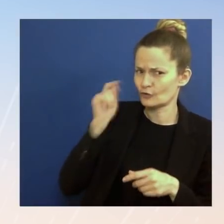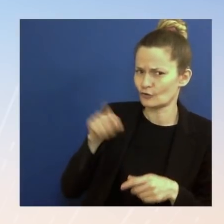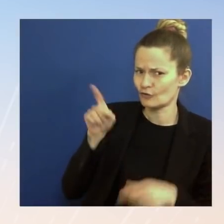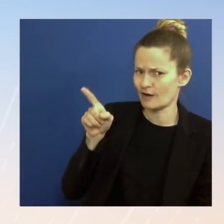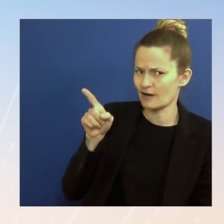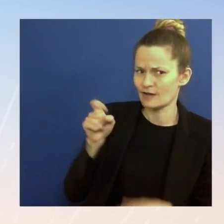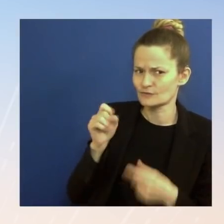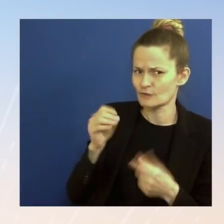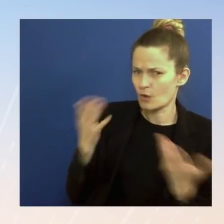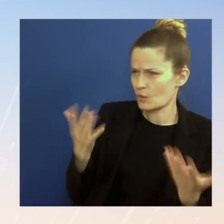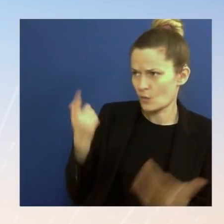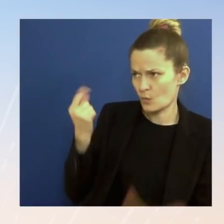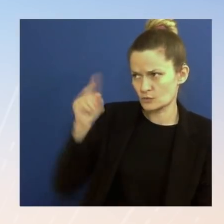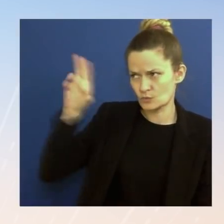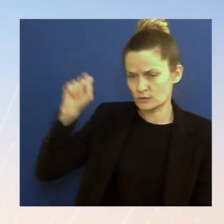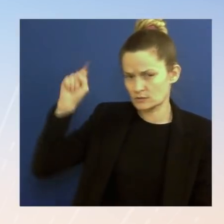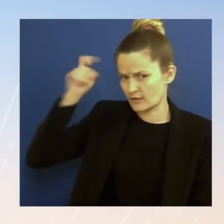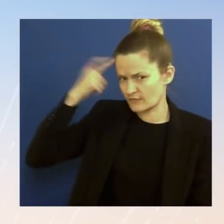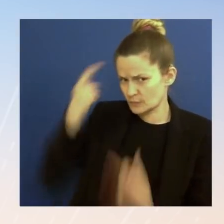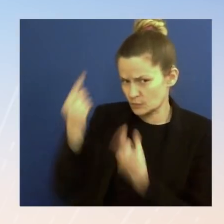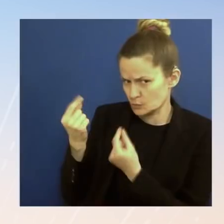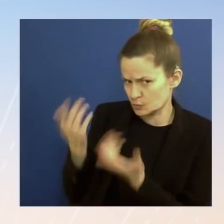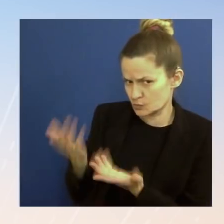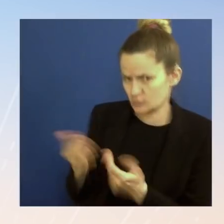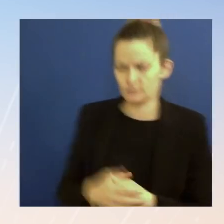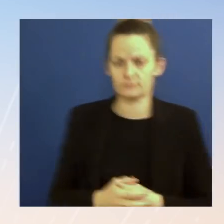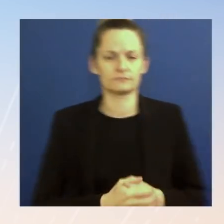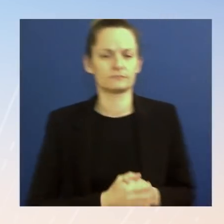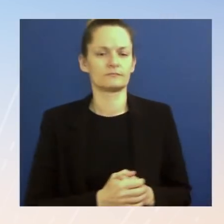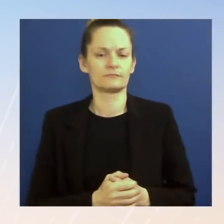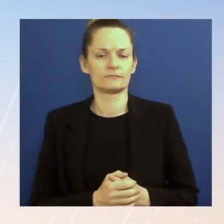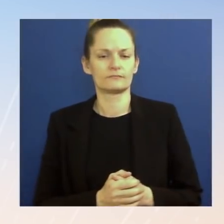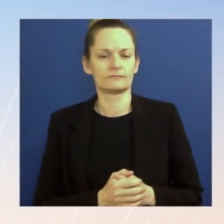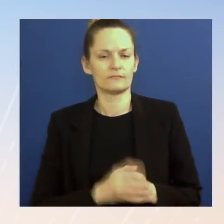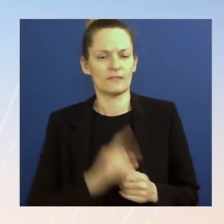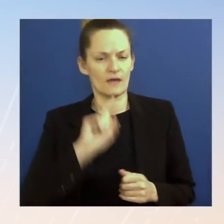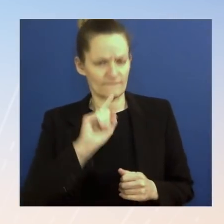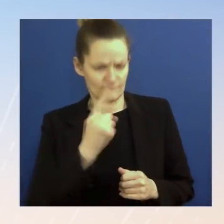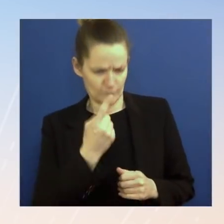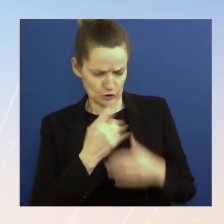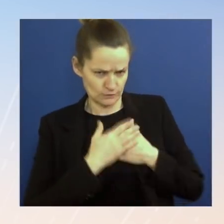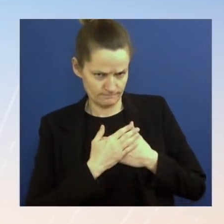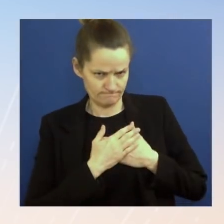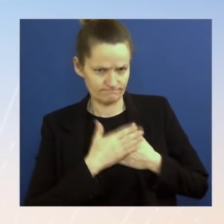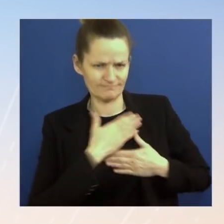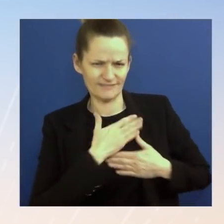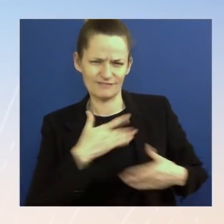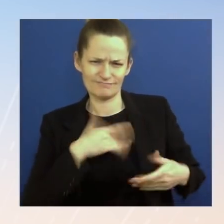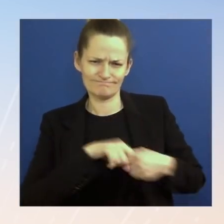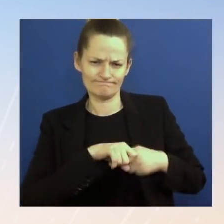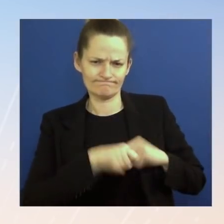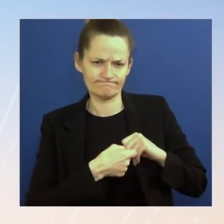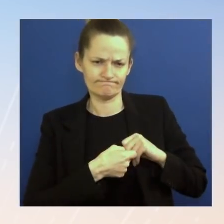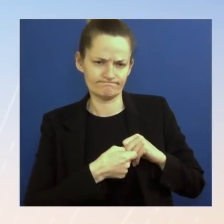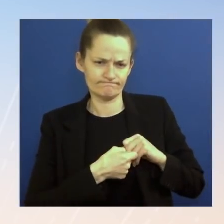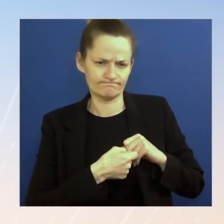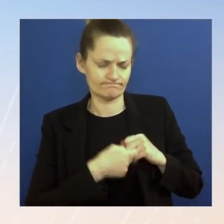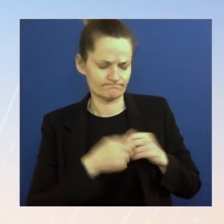his family, and all of you at Fox News as well. In terms of specific actions, I think you have seen the President